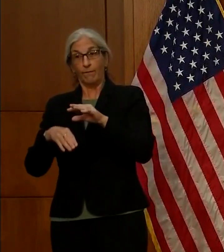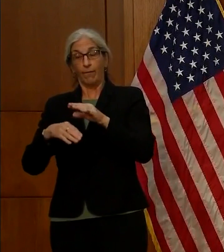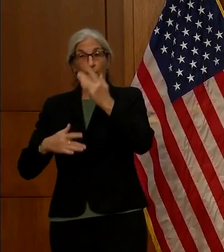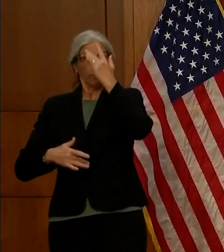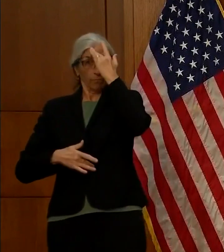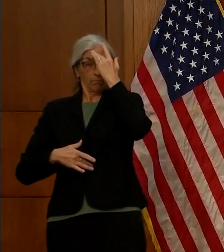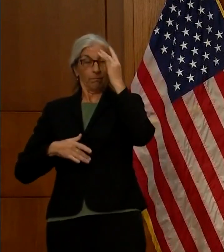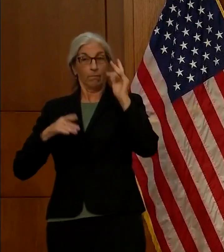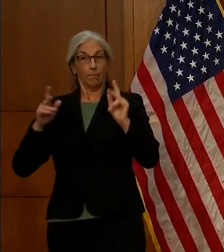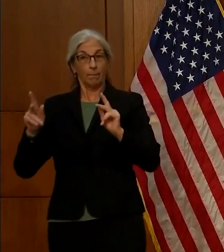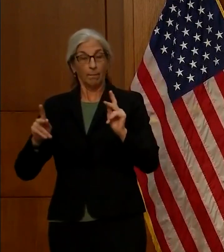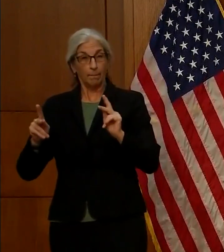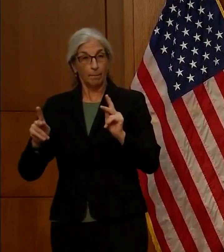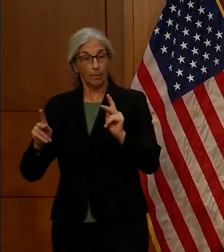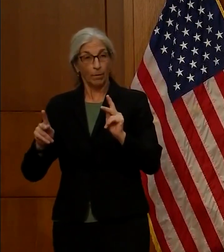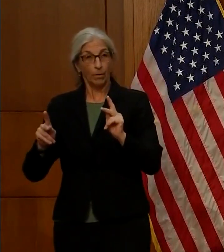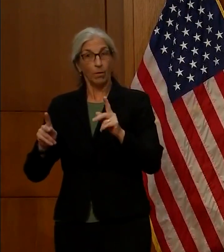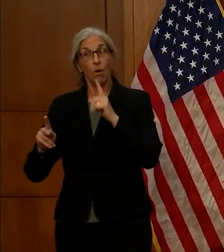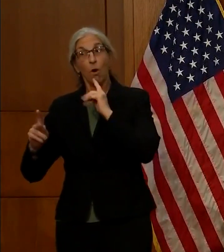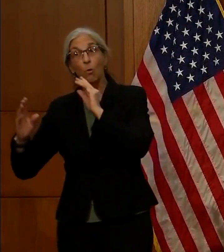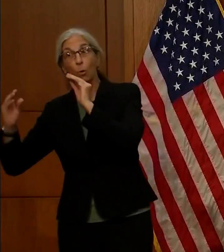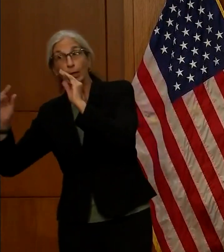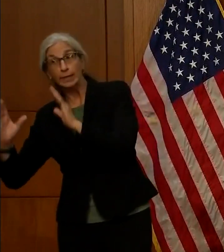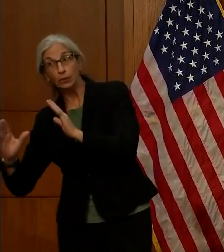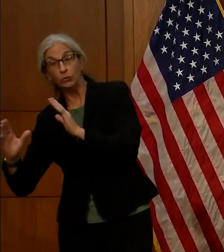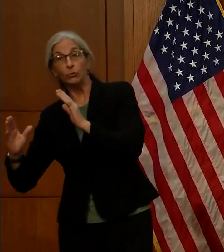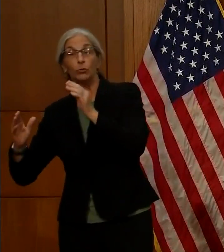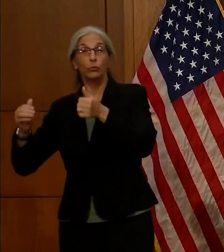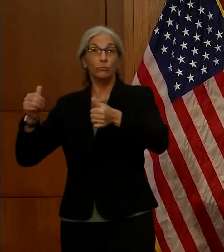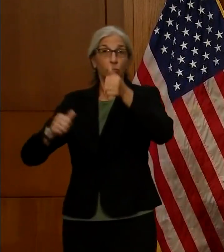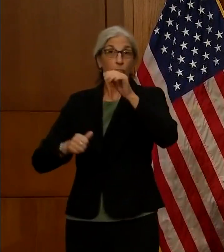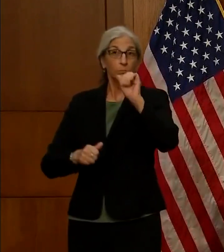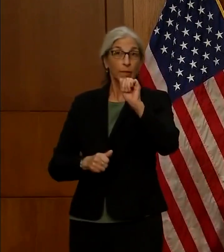AFFECTED BOB PERSONAL PEOPLE